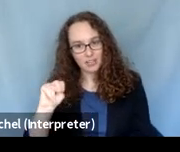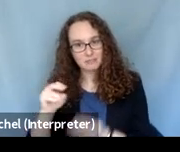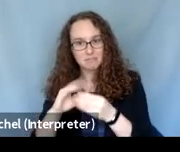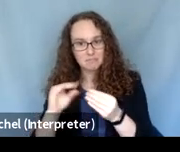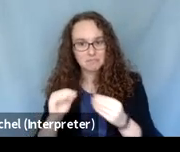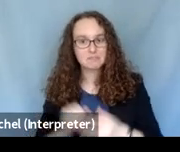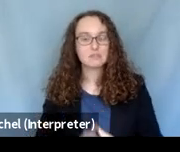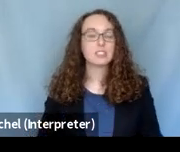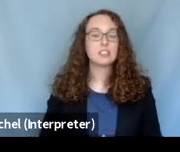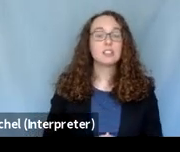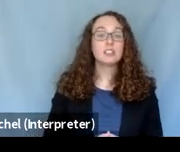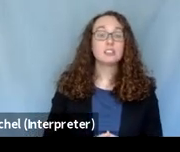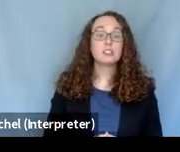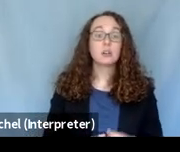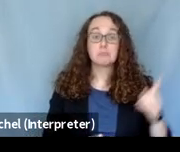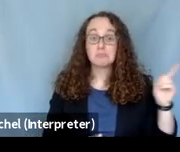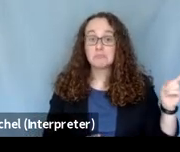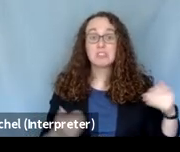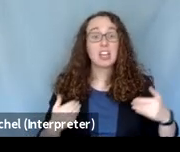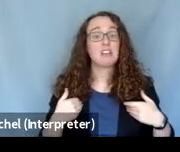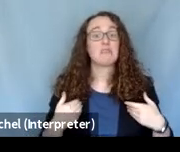and check us out if you're interested in receiving